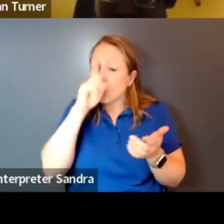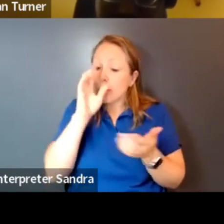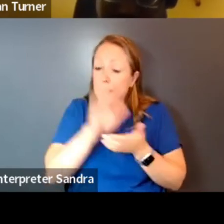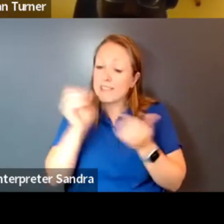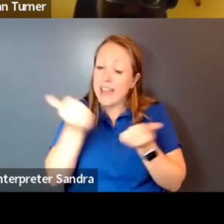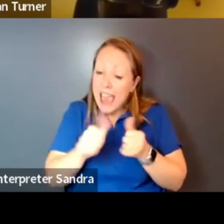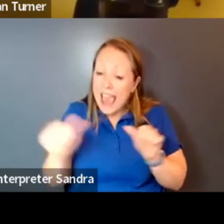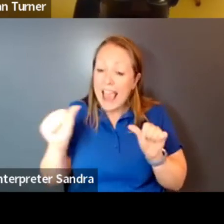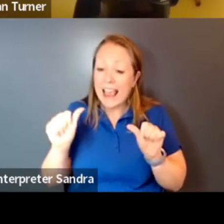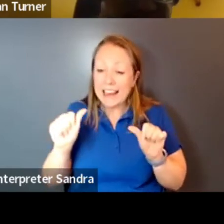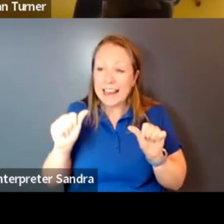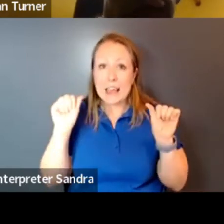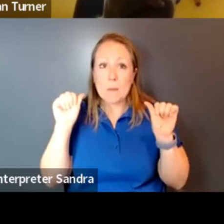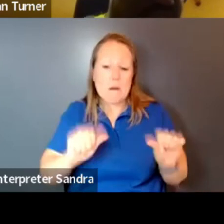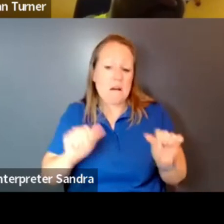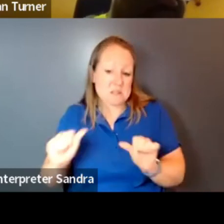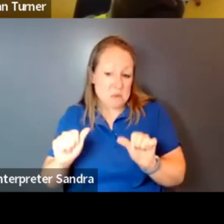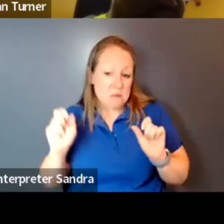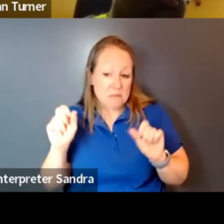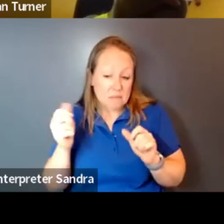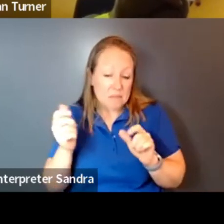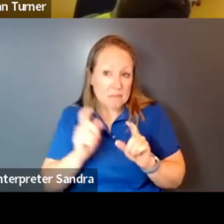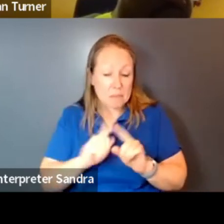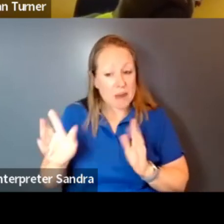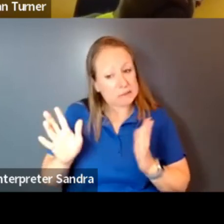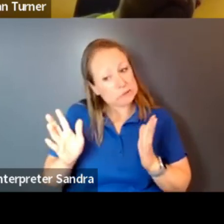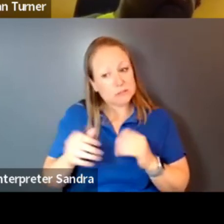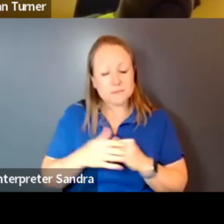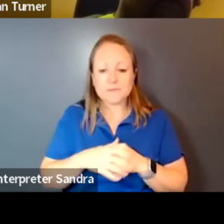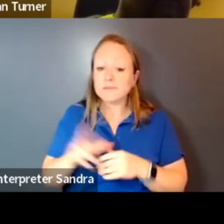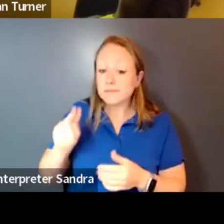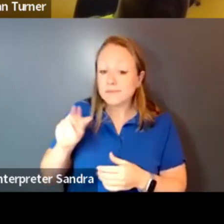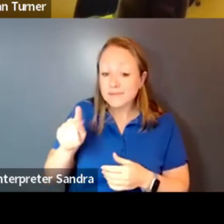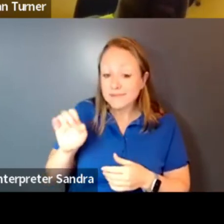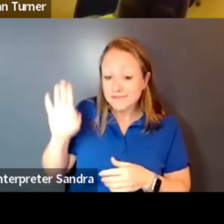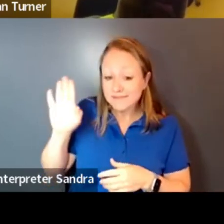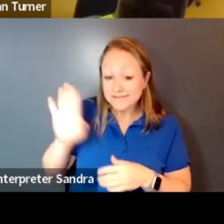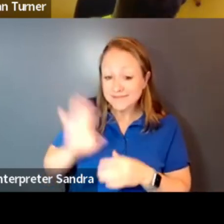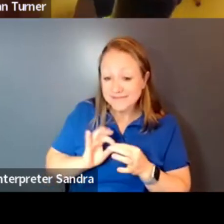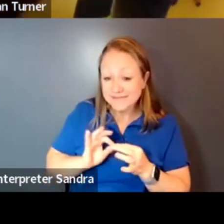just leave it at that. Bevin Croft: Thank you, Pat. And Nate, I saw you come off mute. There you go. Nathan Turner: Yeah, thank you.